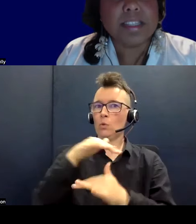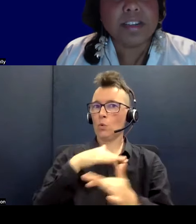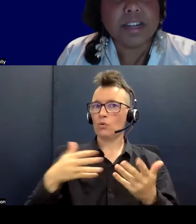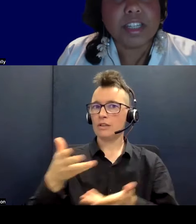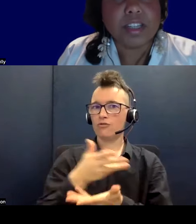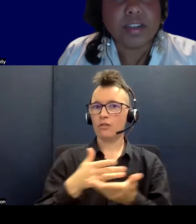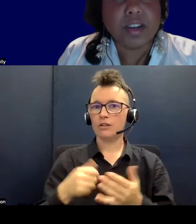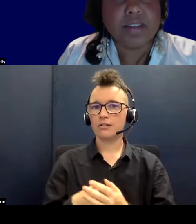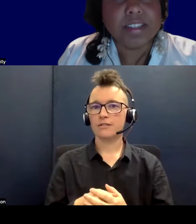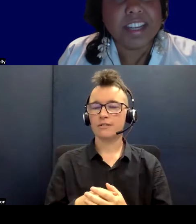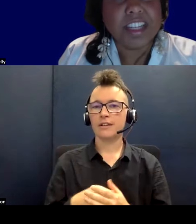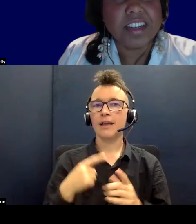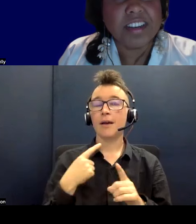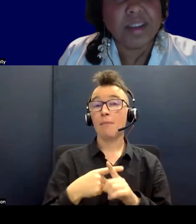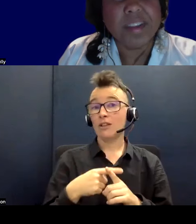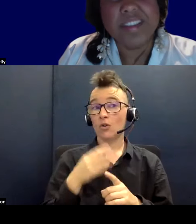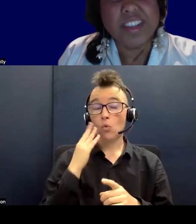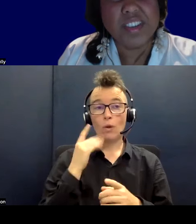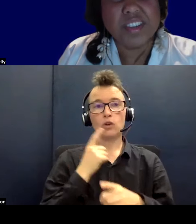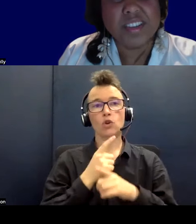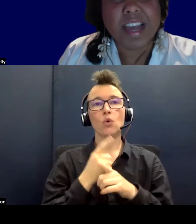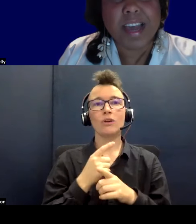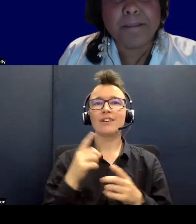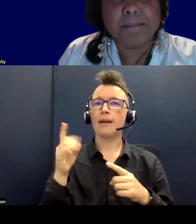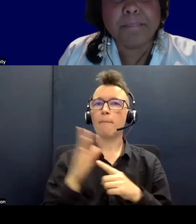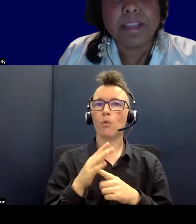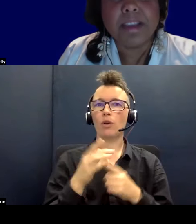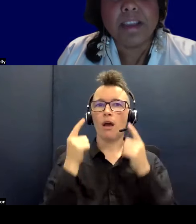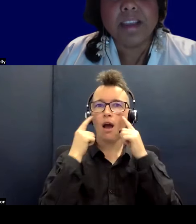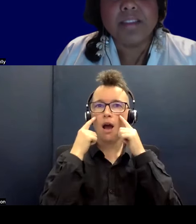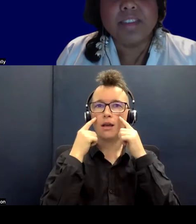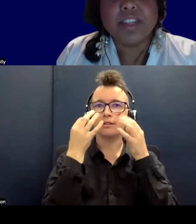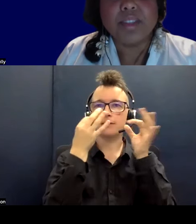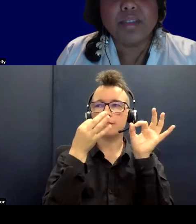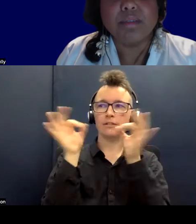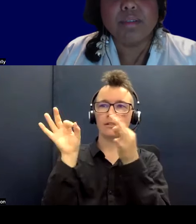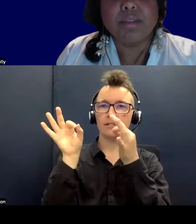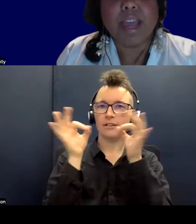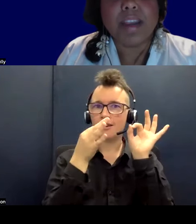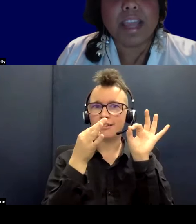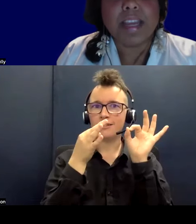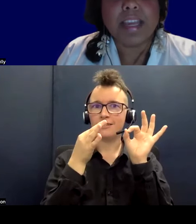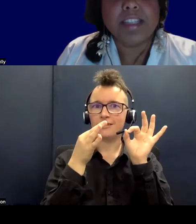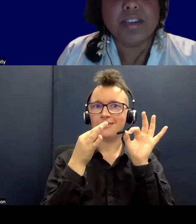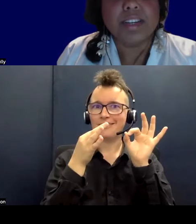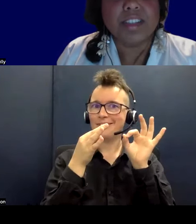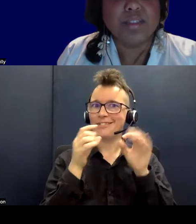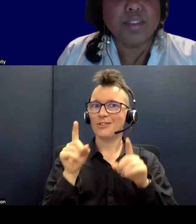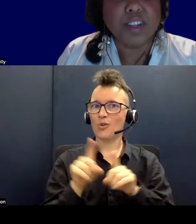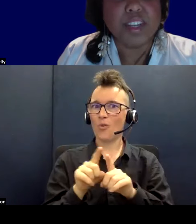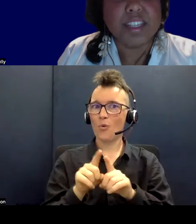direction during conversation and we even use vision through and gaze direction for flirting.